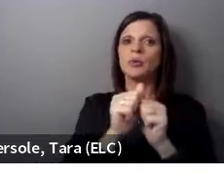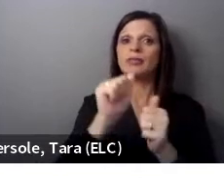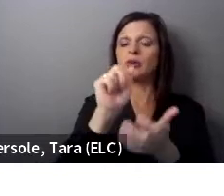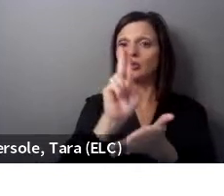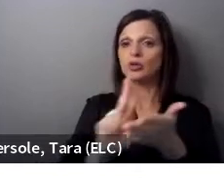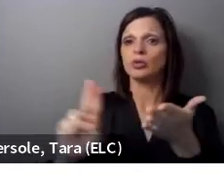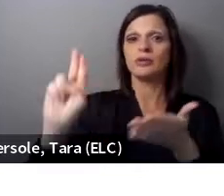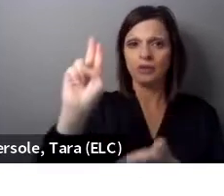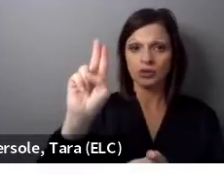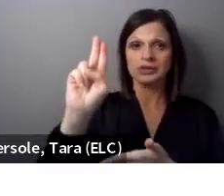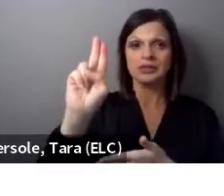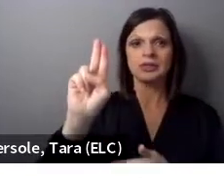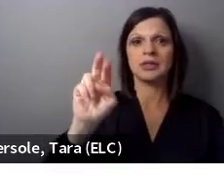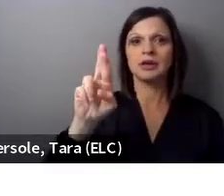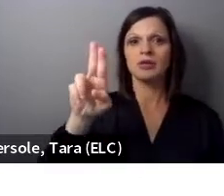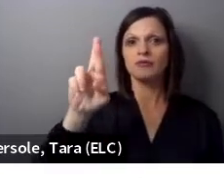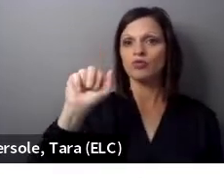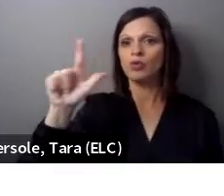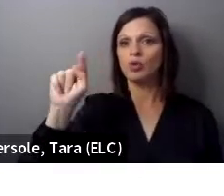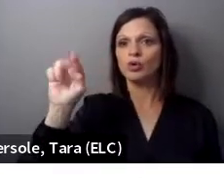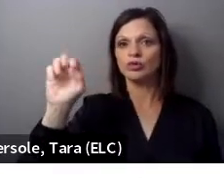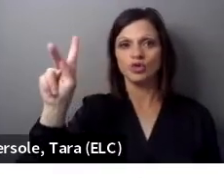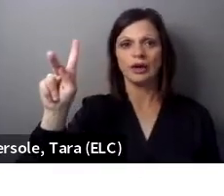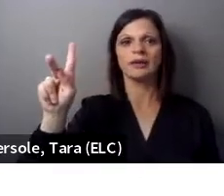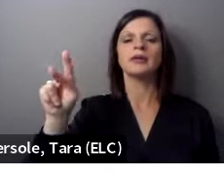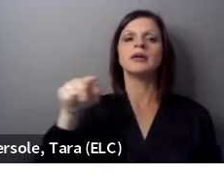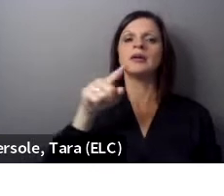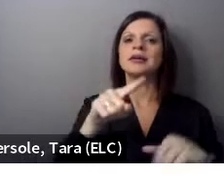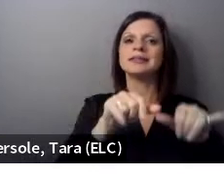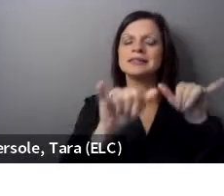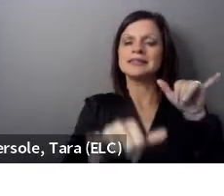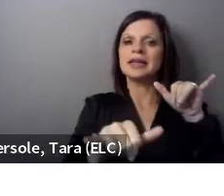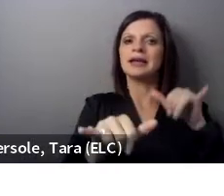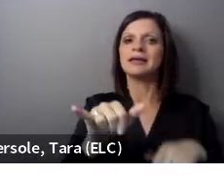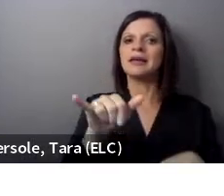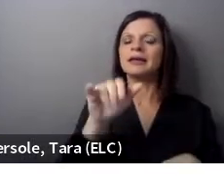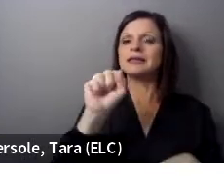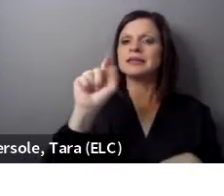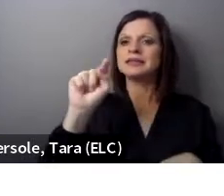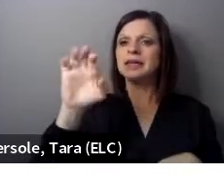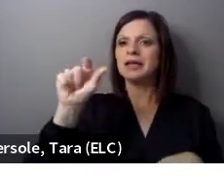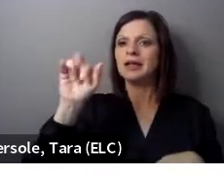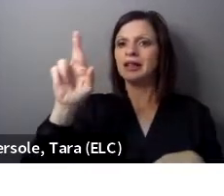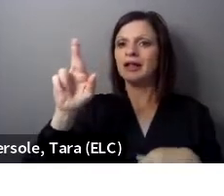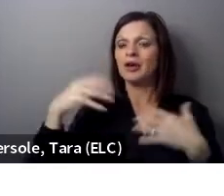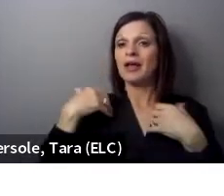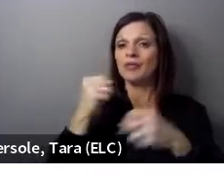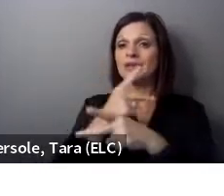spending her last two years of residency at Morehead Kentucky. Doctor Anderson